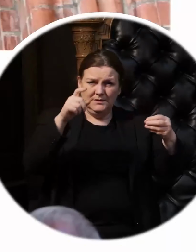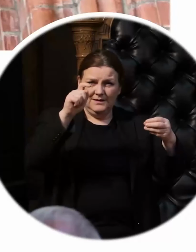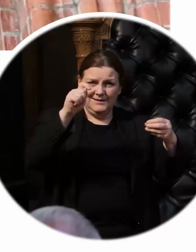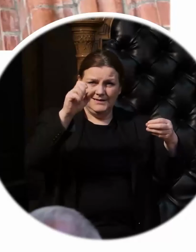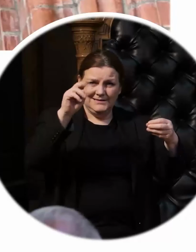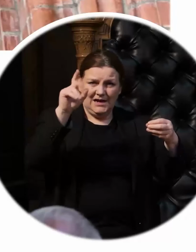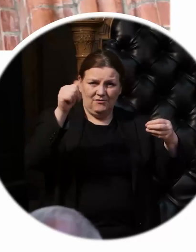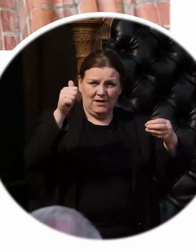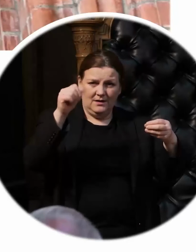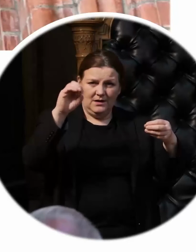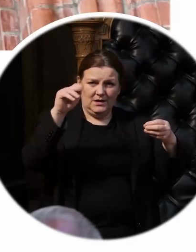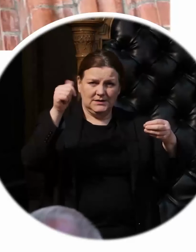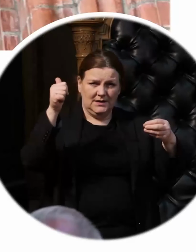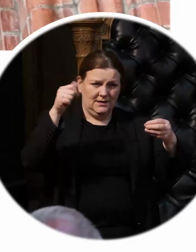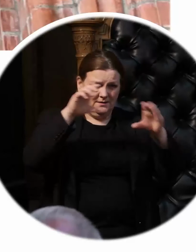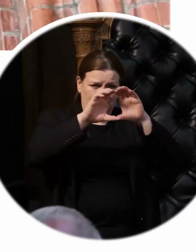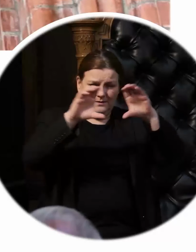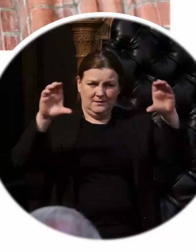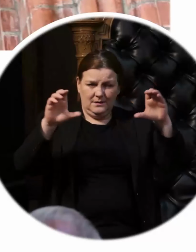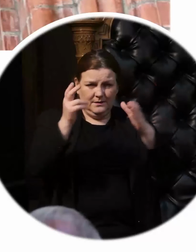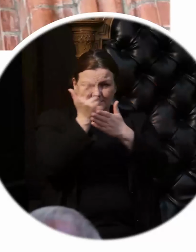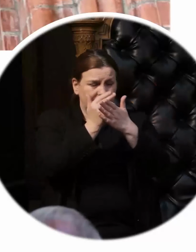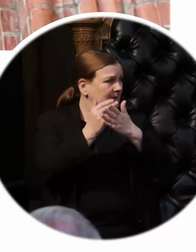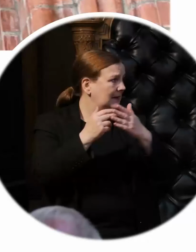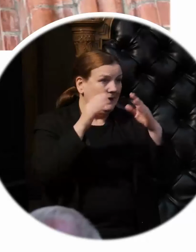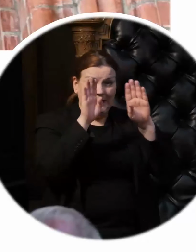It's incredibly ornate. It's hidden, I don't know if you can see it.